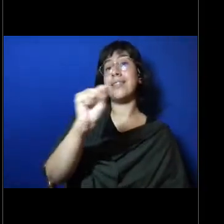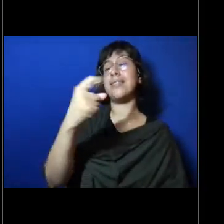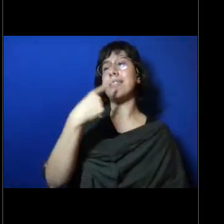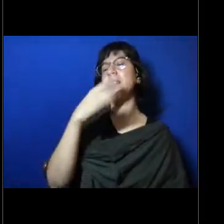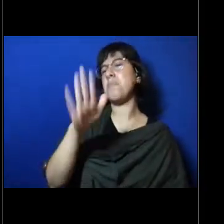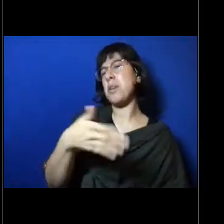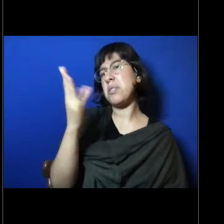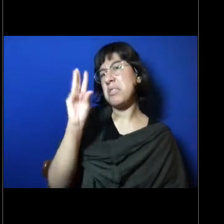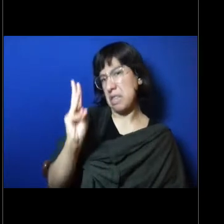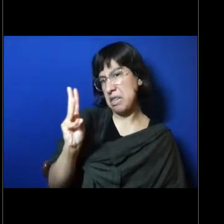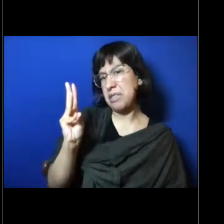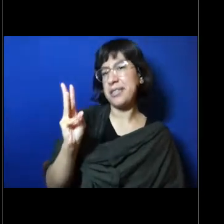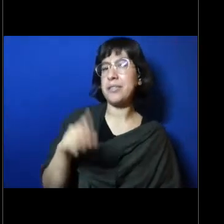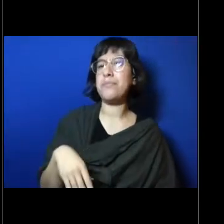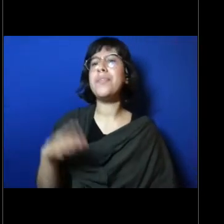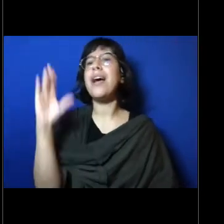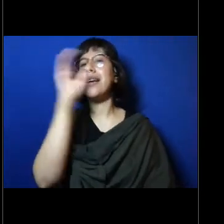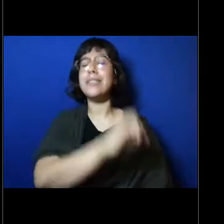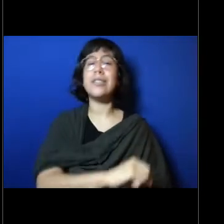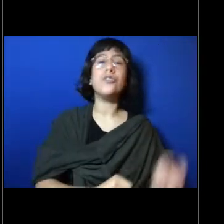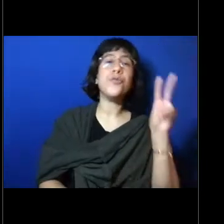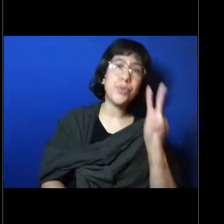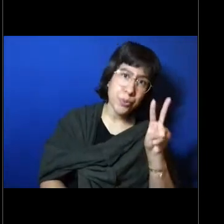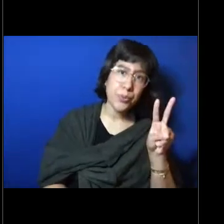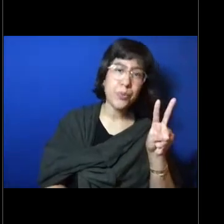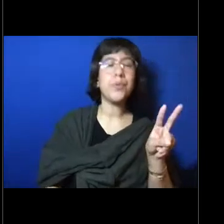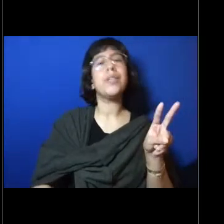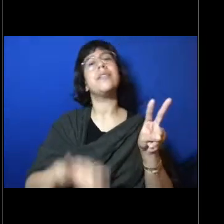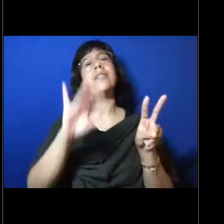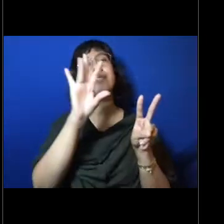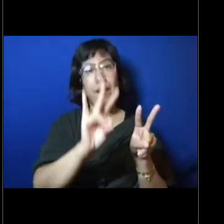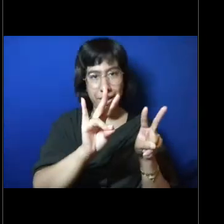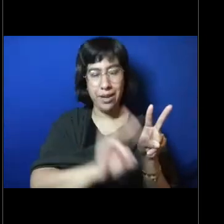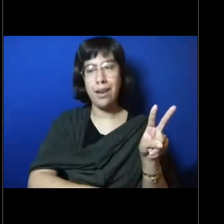So we've got a guess of two, we've got seven, and we've got six.